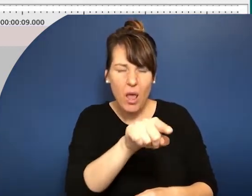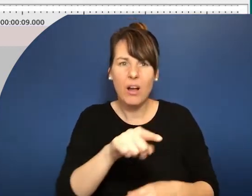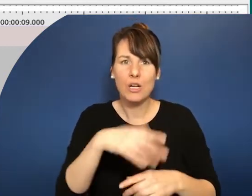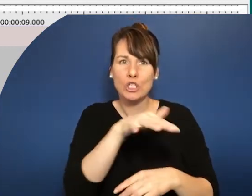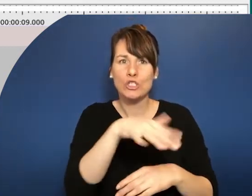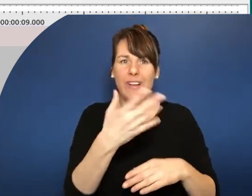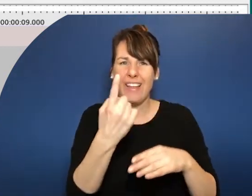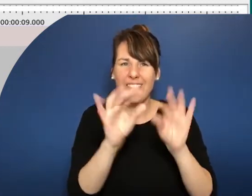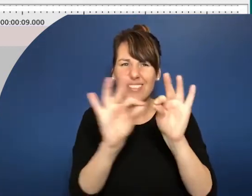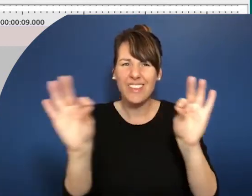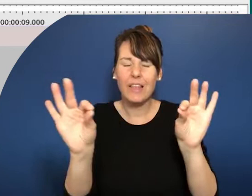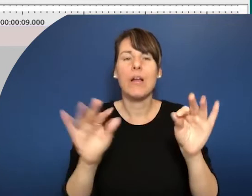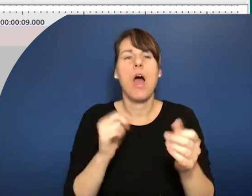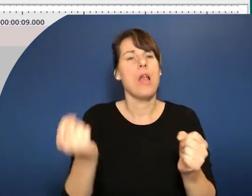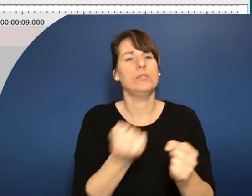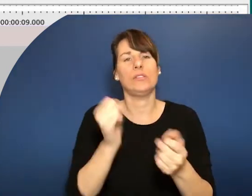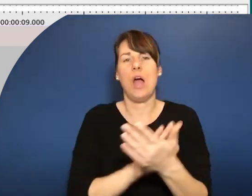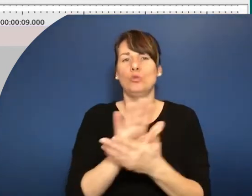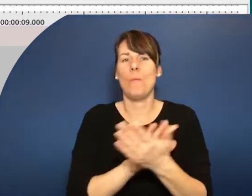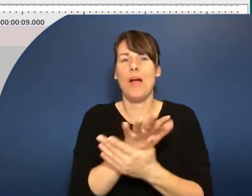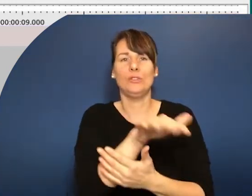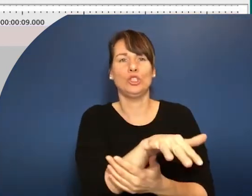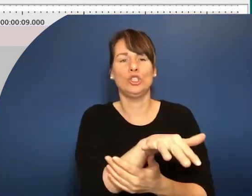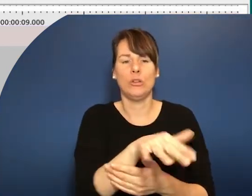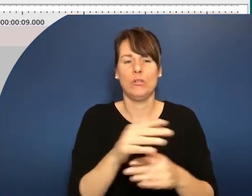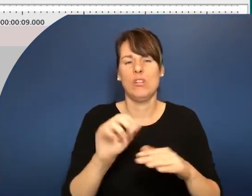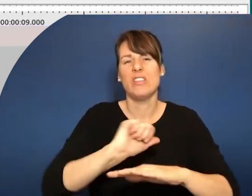You will see a default tier on your annotation panel.